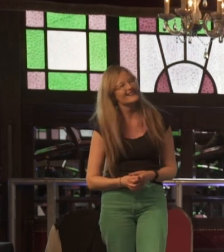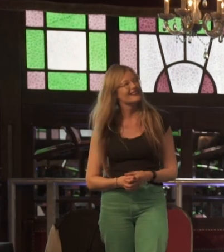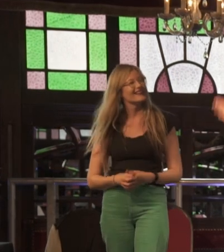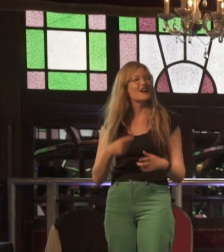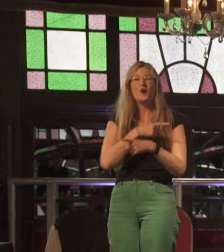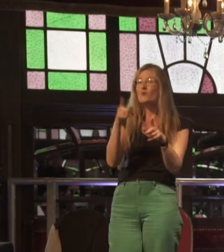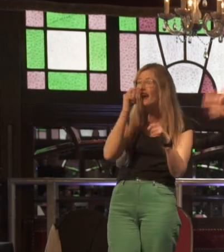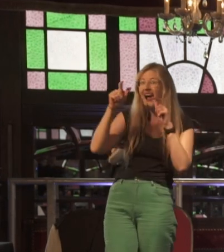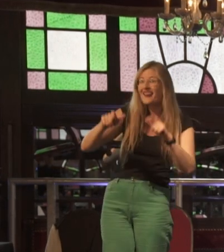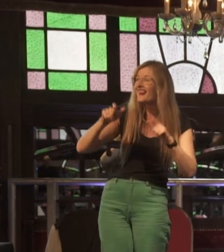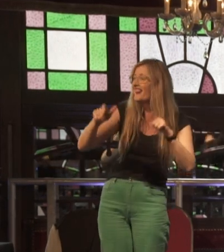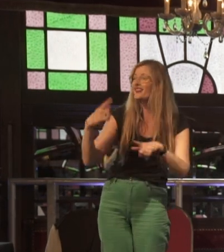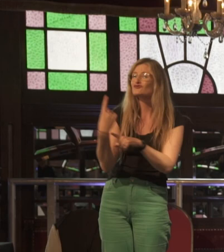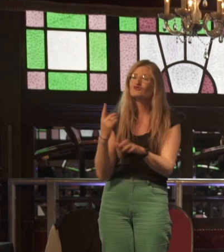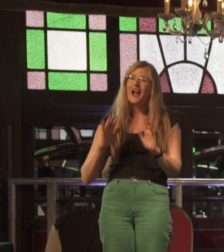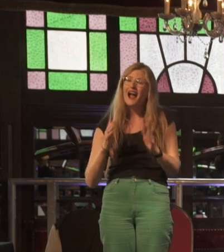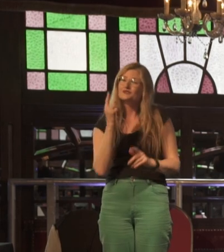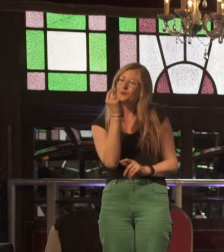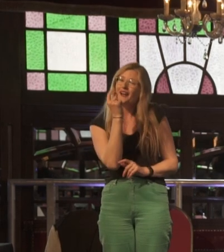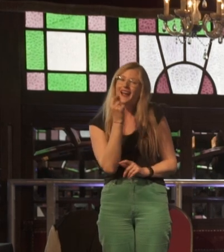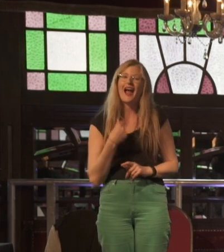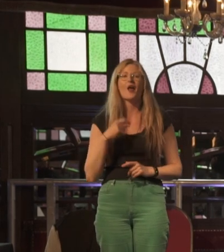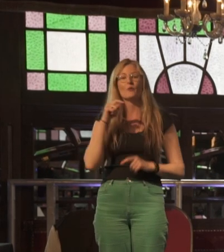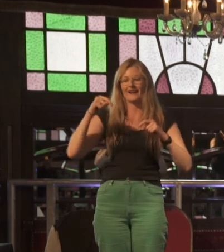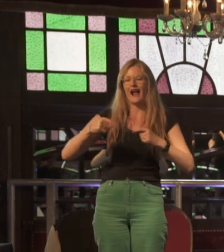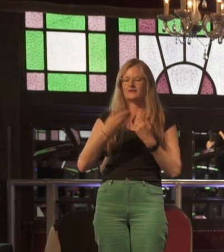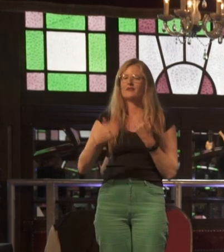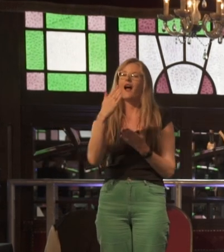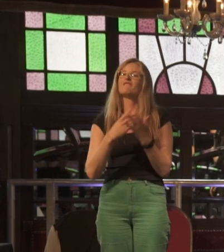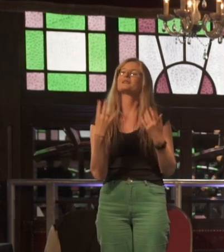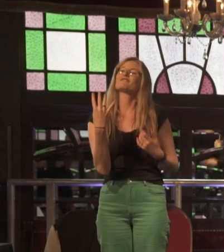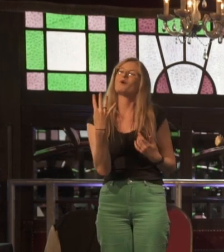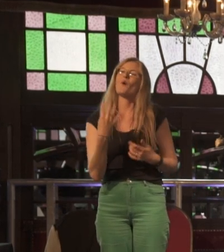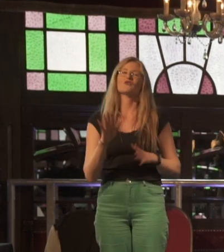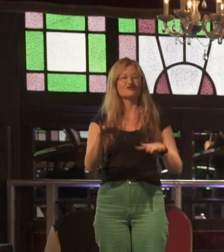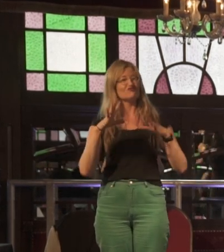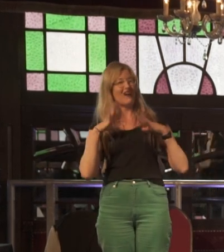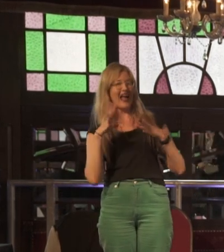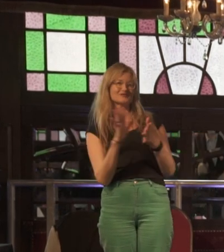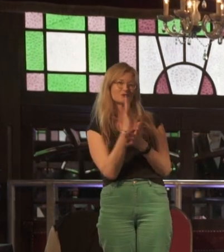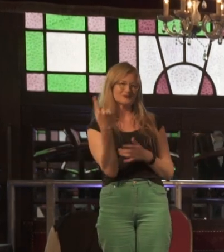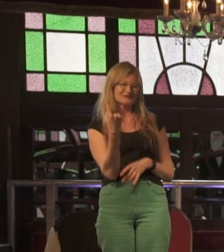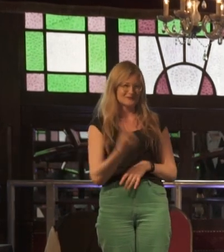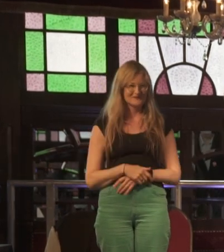You can stick around afterwards to chat, we've got it until half four. Just relax, have fun.